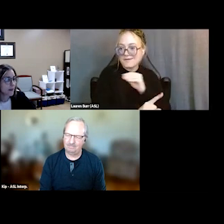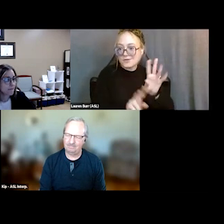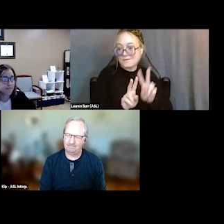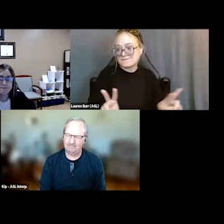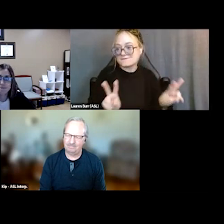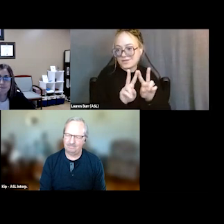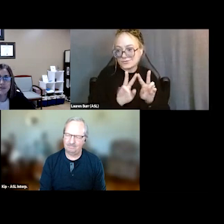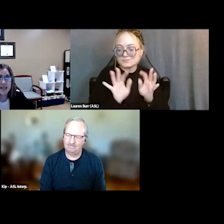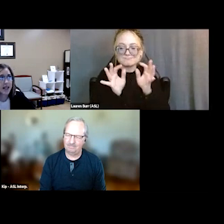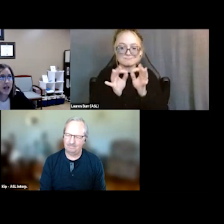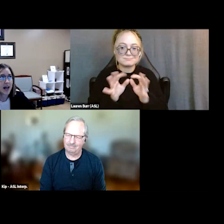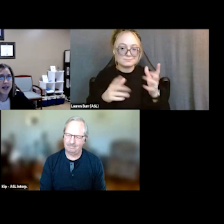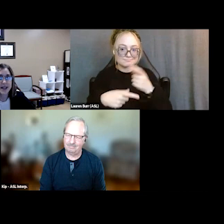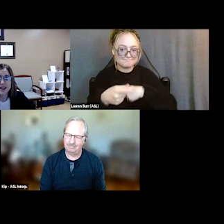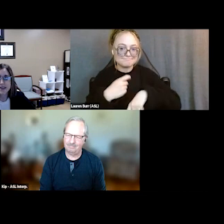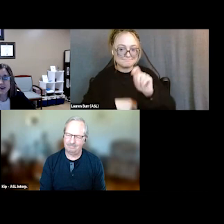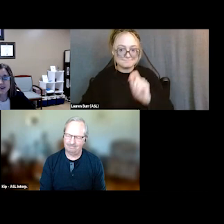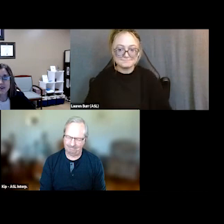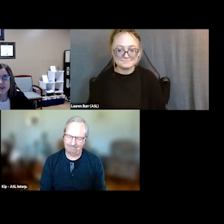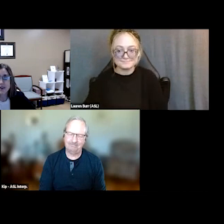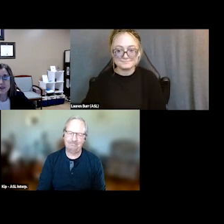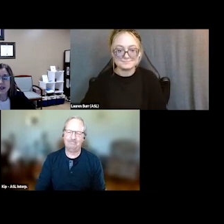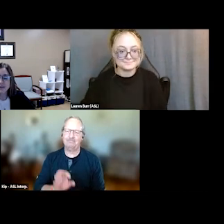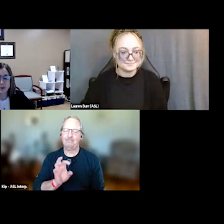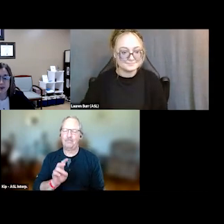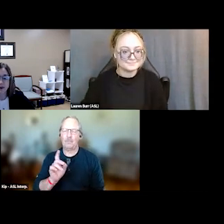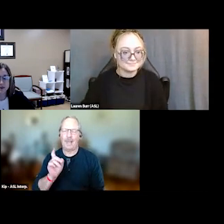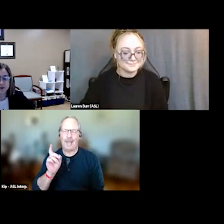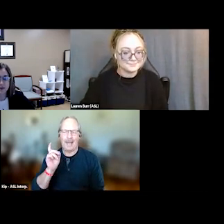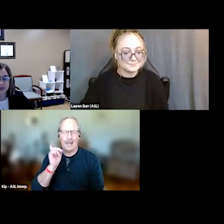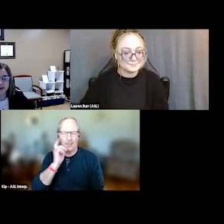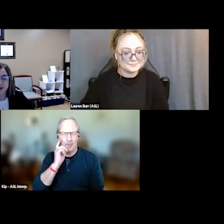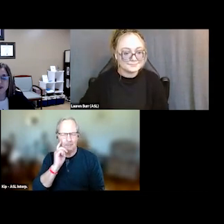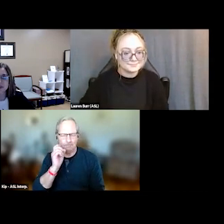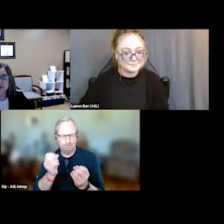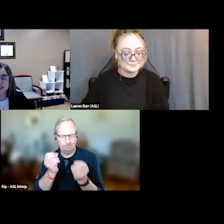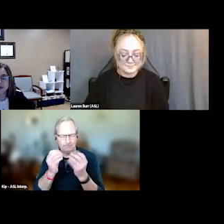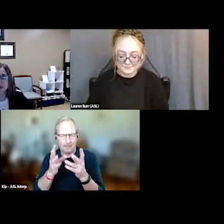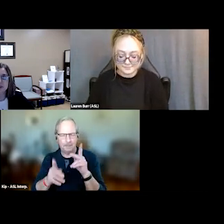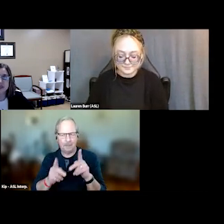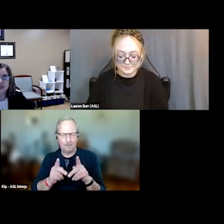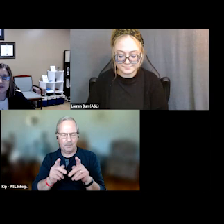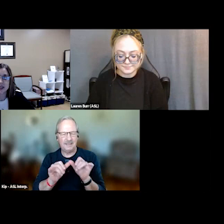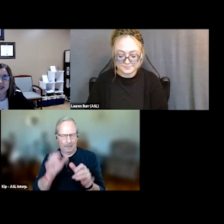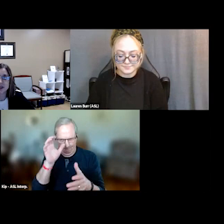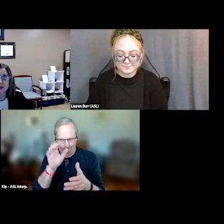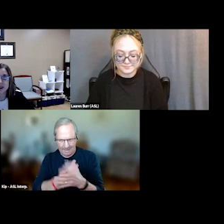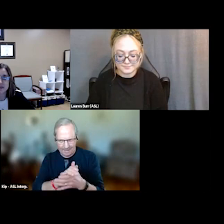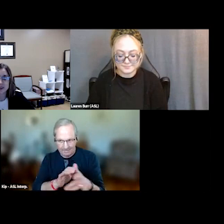Okay, I think a lot of people still hold this belief that people with schizophrenia don't recover